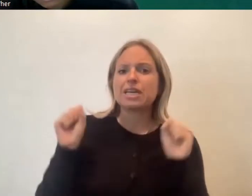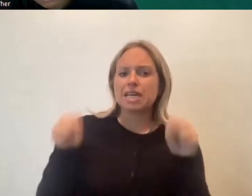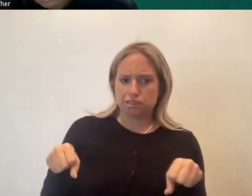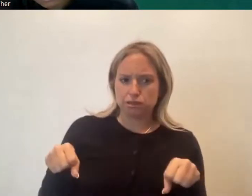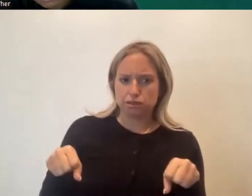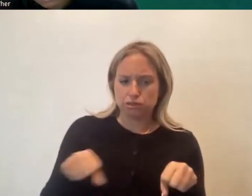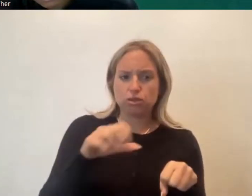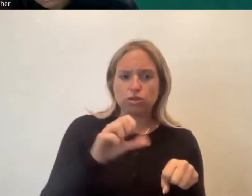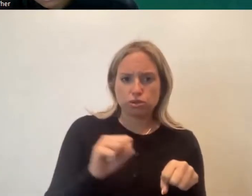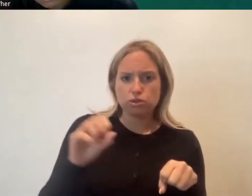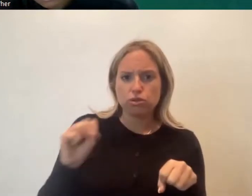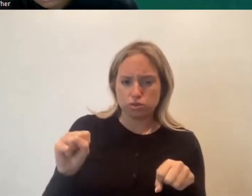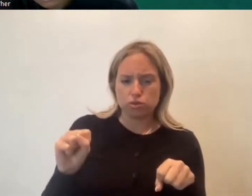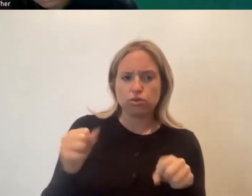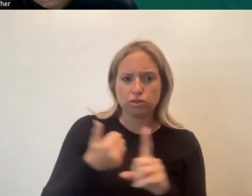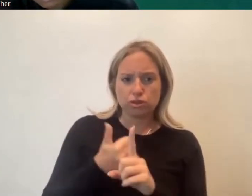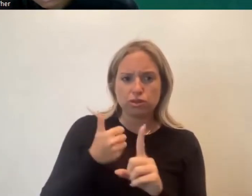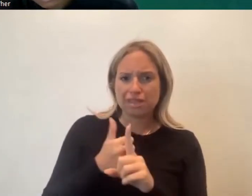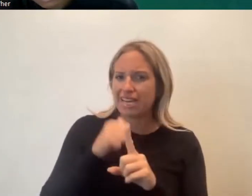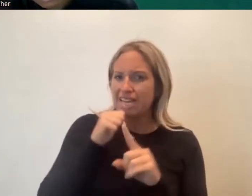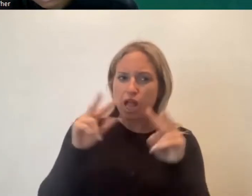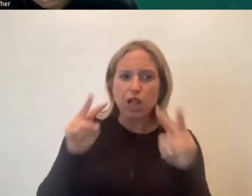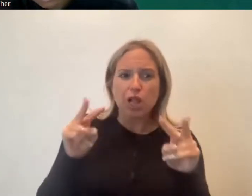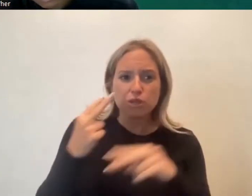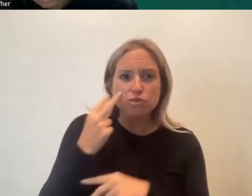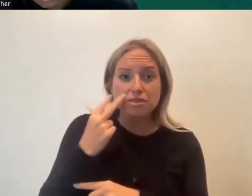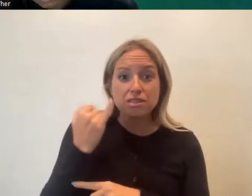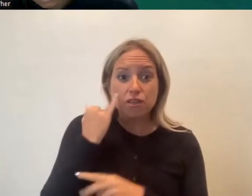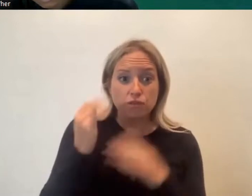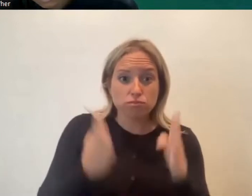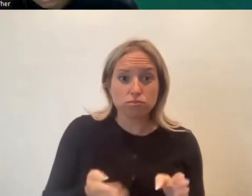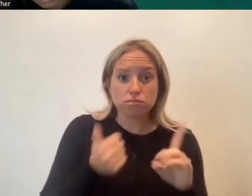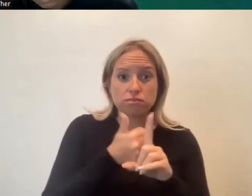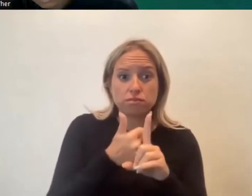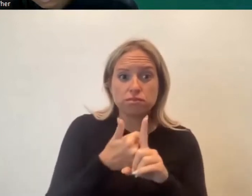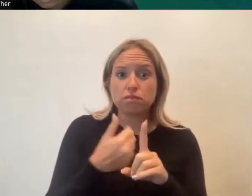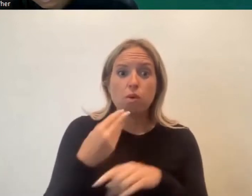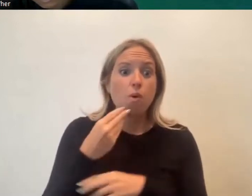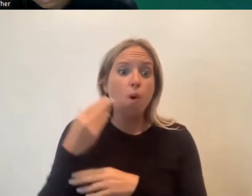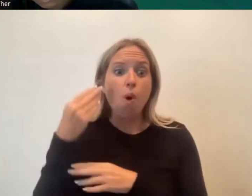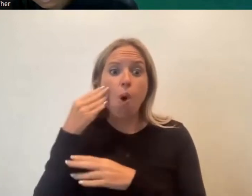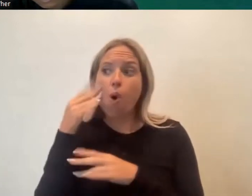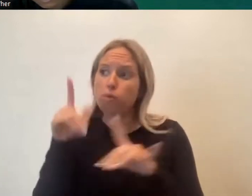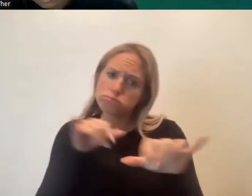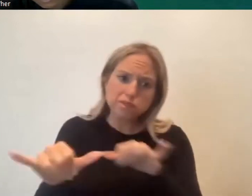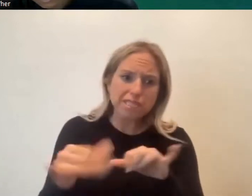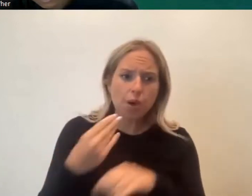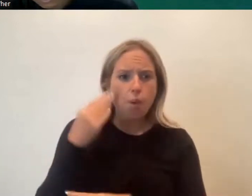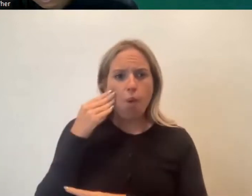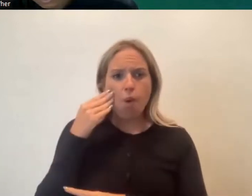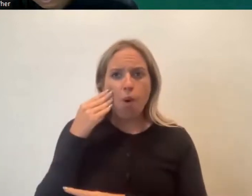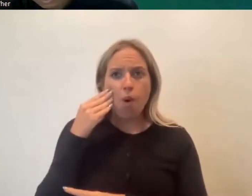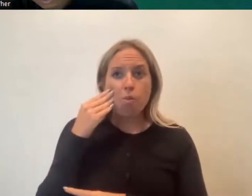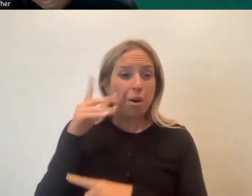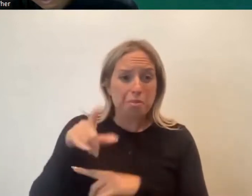Social security is not looking to see whether an individual is home bound or bedridden or